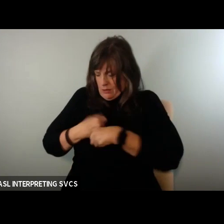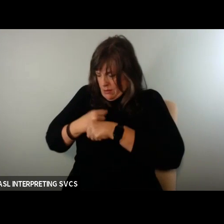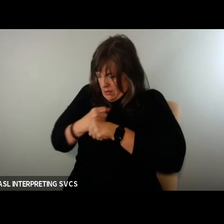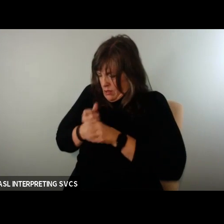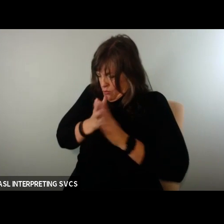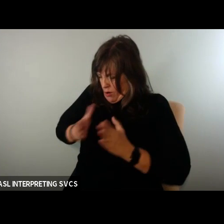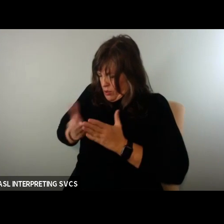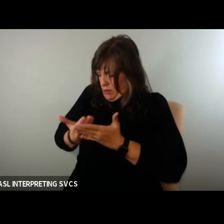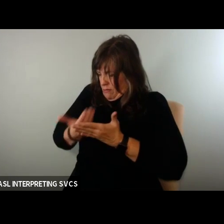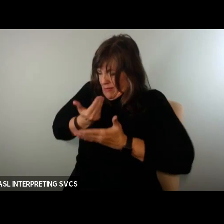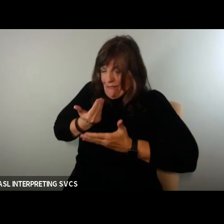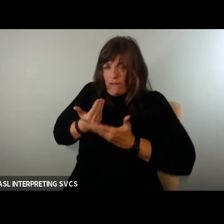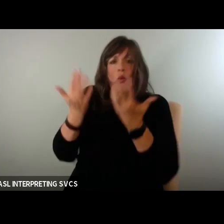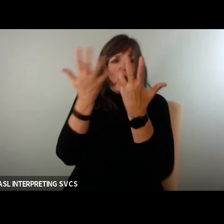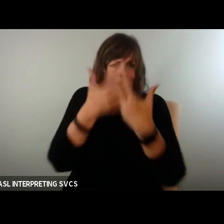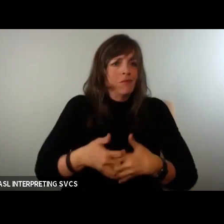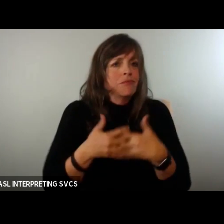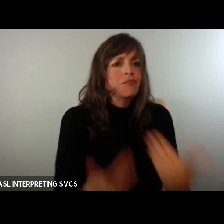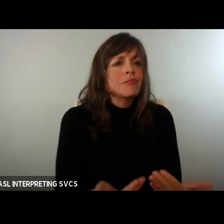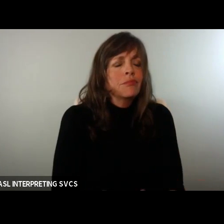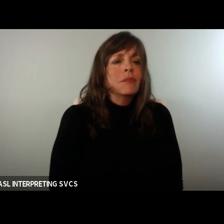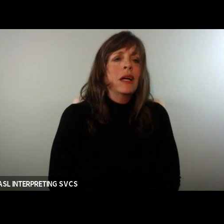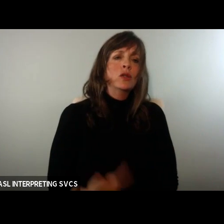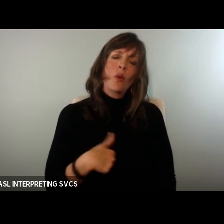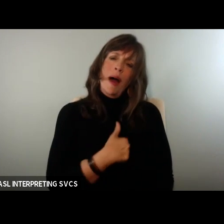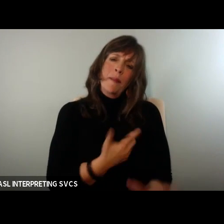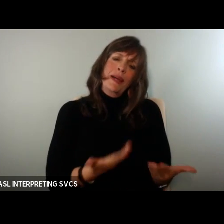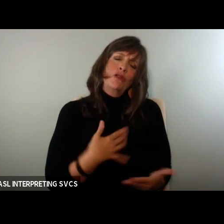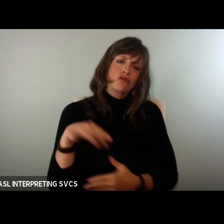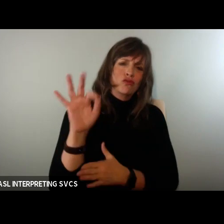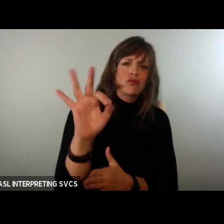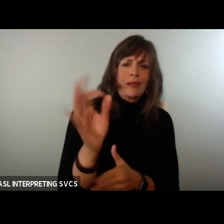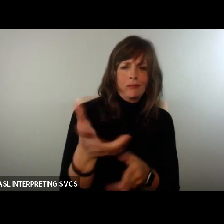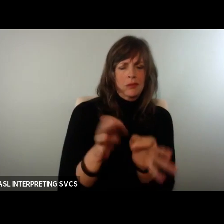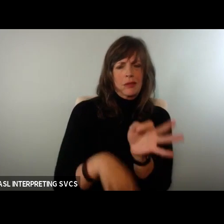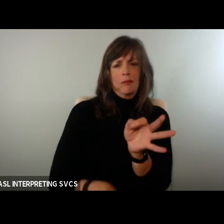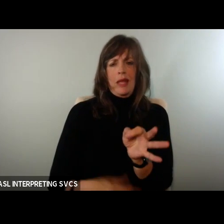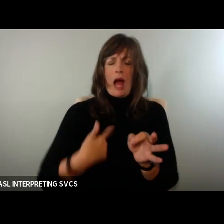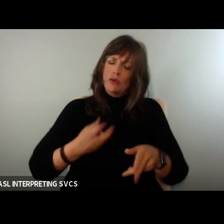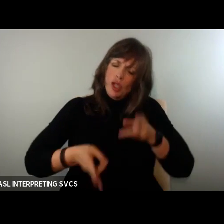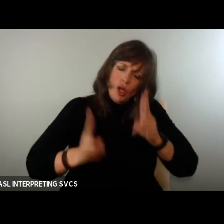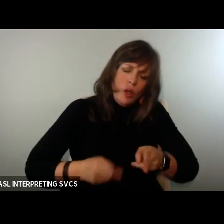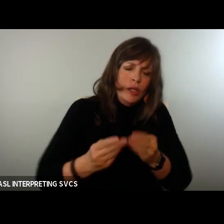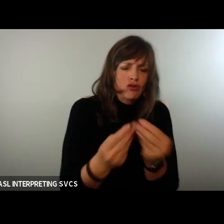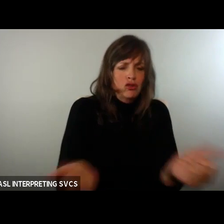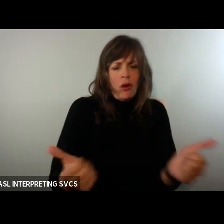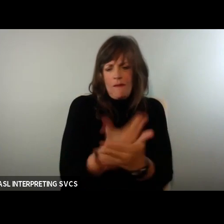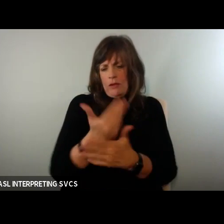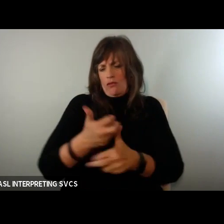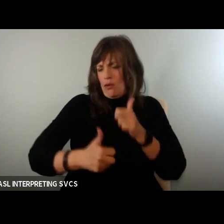This is quite simply what I'm here to preach. As we rush to solve this new problem, as we rush to share our skills,